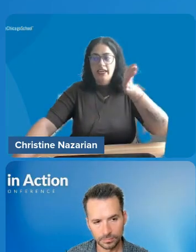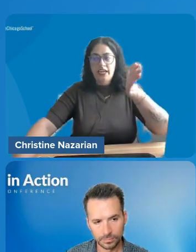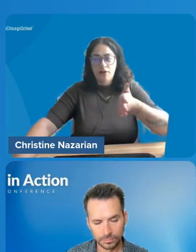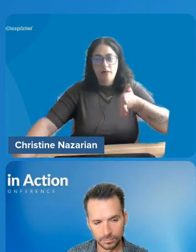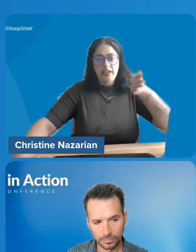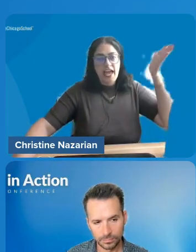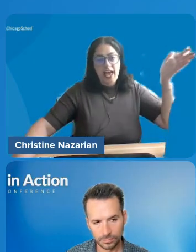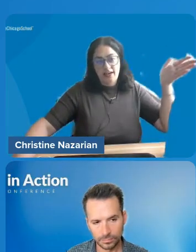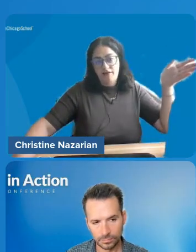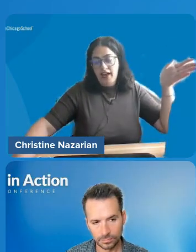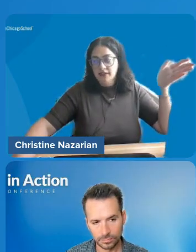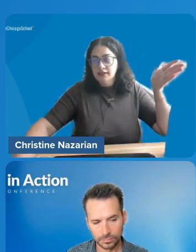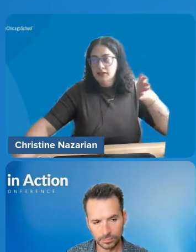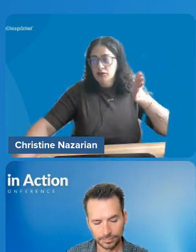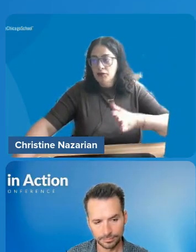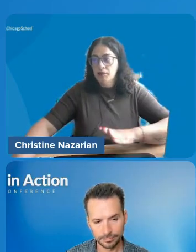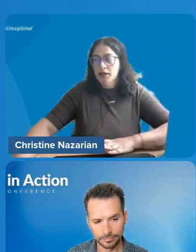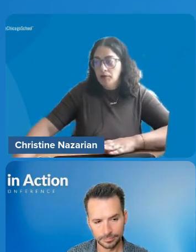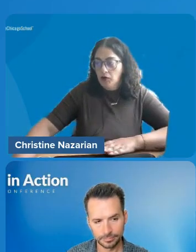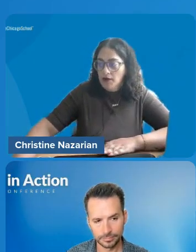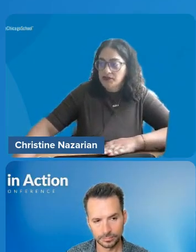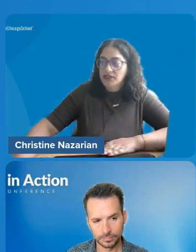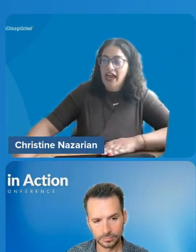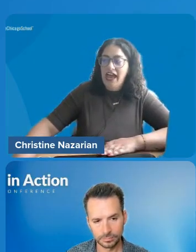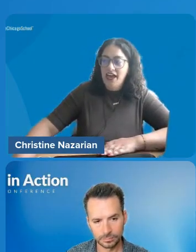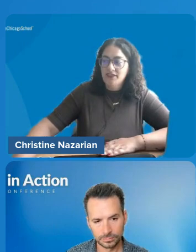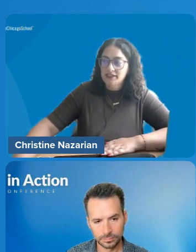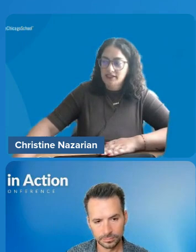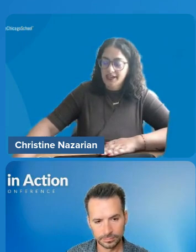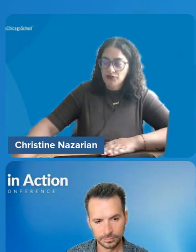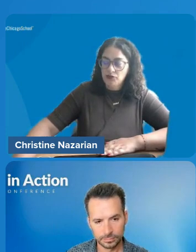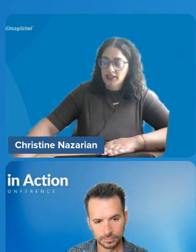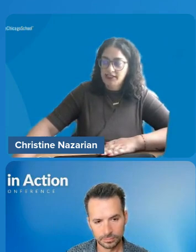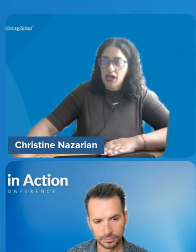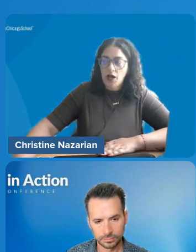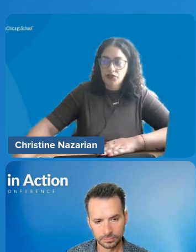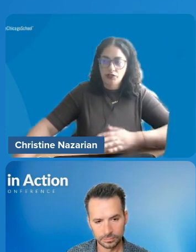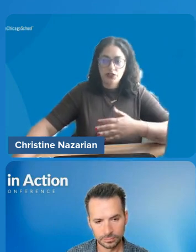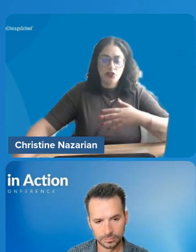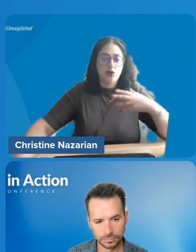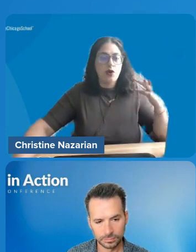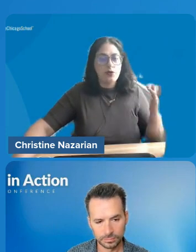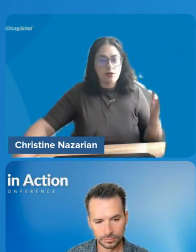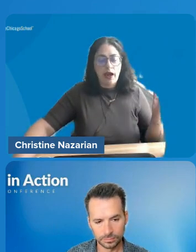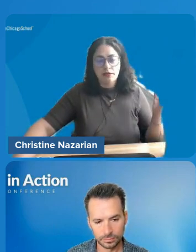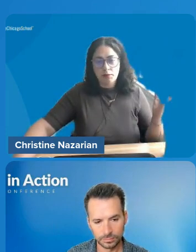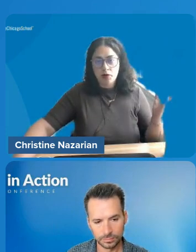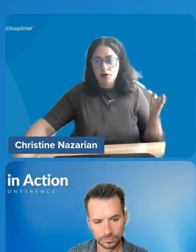intermediate and advanced rubric prompts. And this is really to help students grow throughout the program.